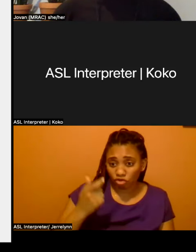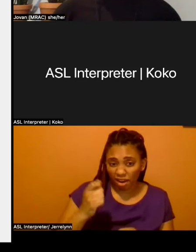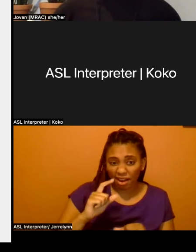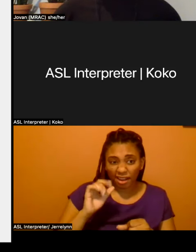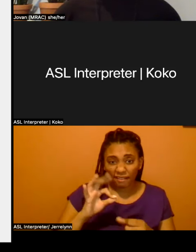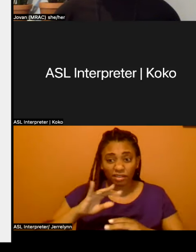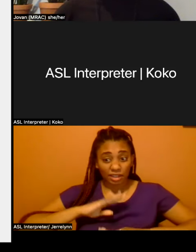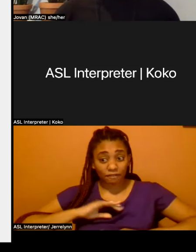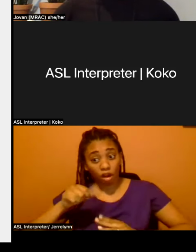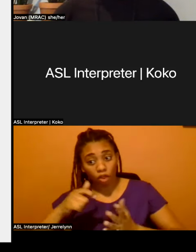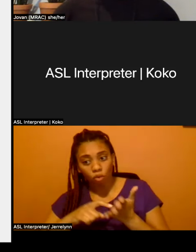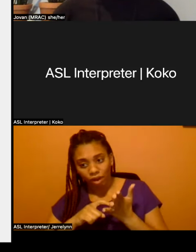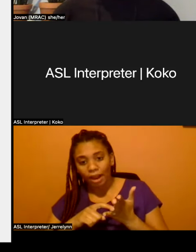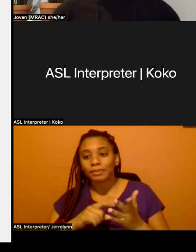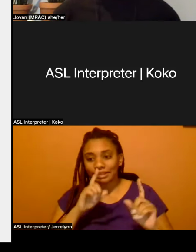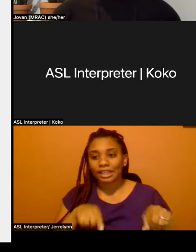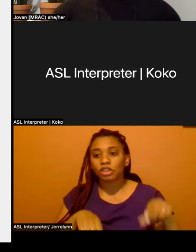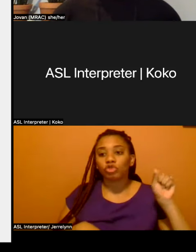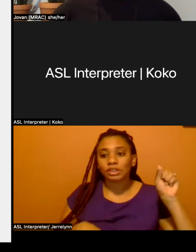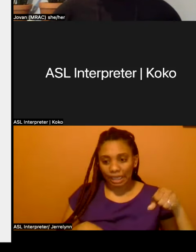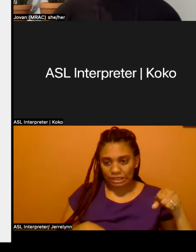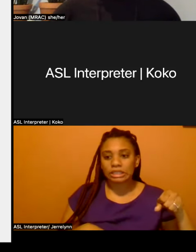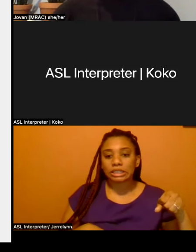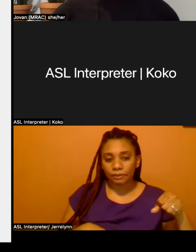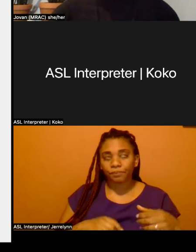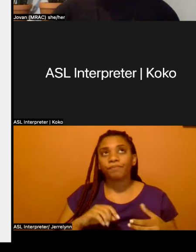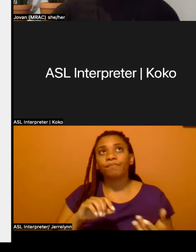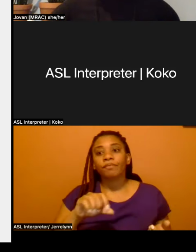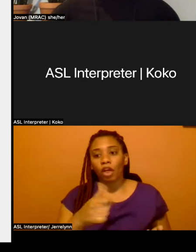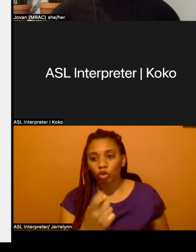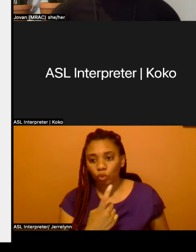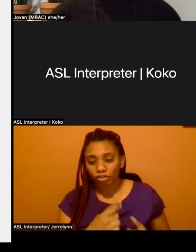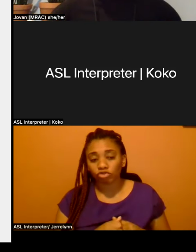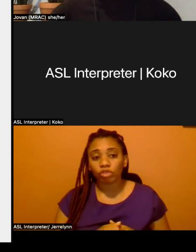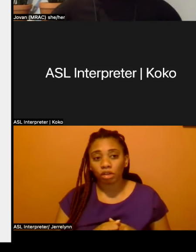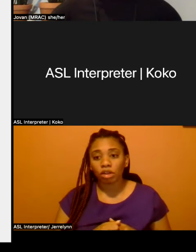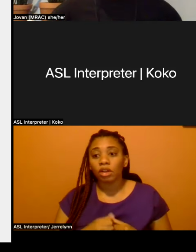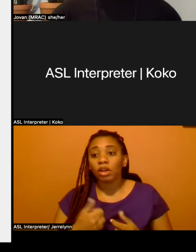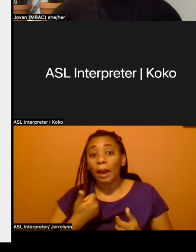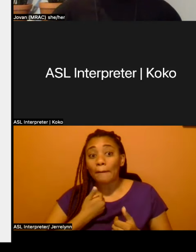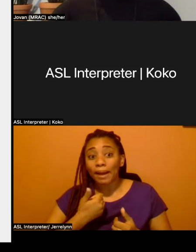[Mirella] And then another question, "I am pursuing a bachelor's degree in music composition,